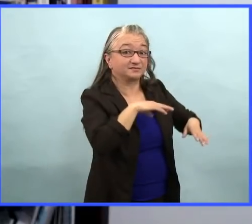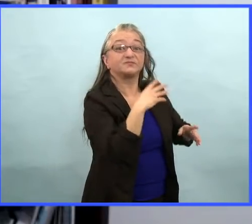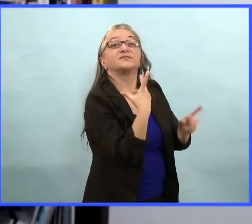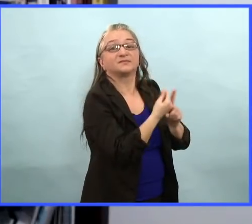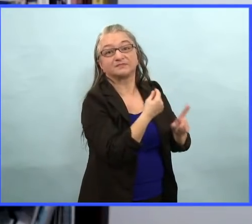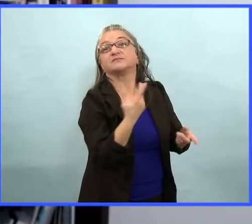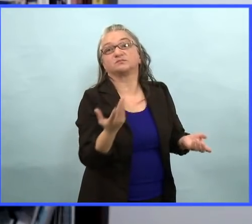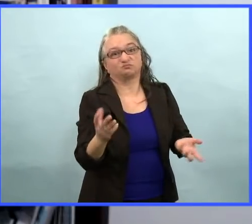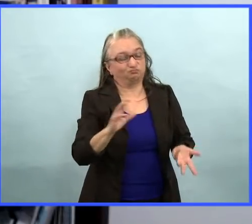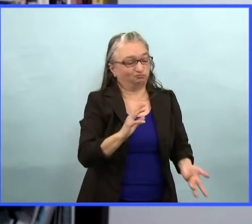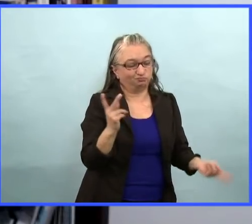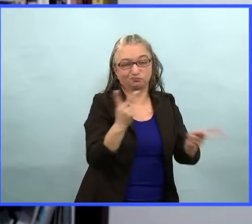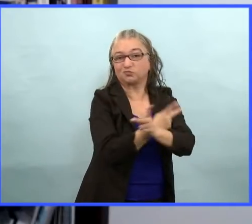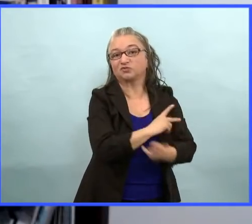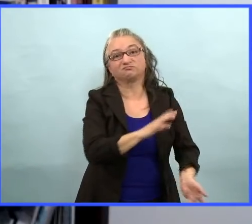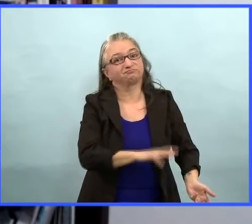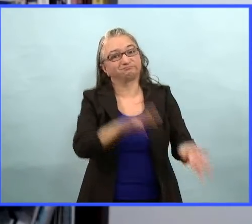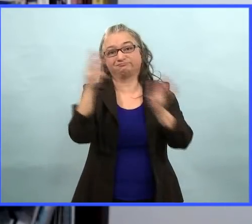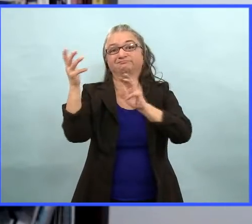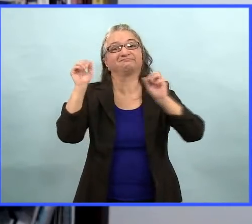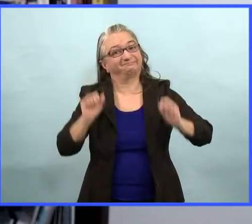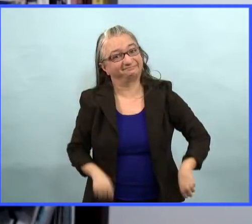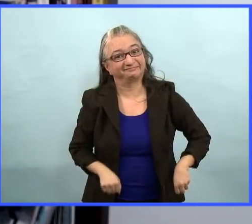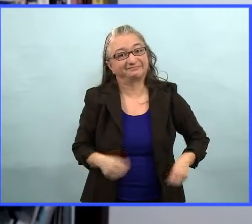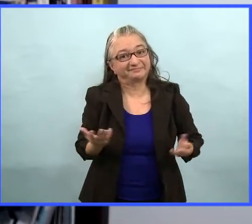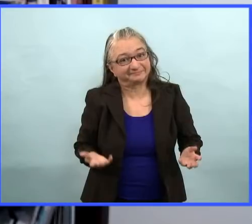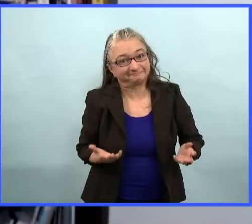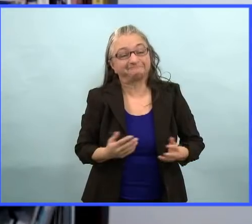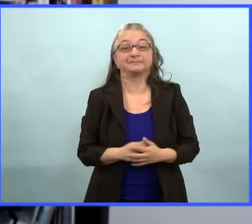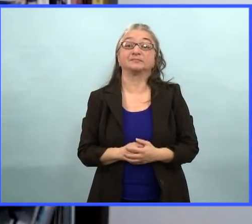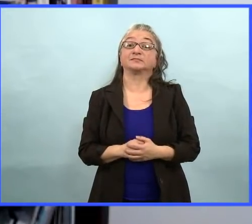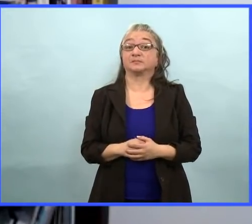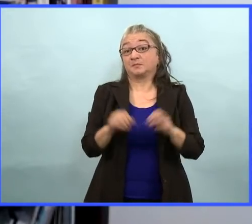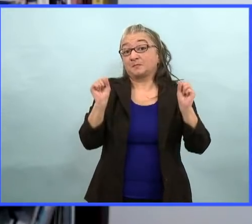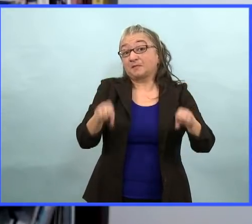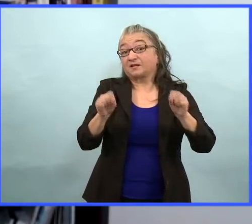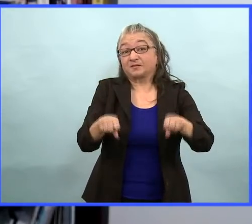you know it's difficult to be able to count up all of the cases hospitalizations and deaths that you